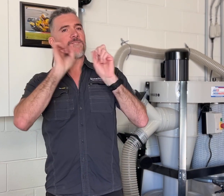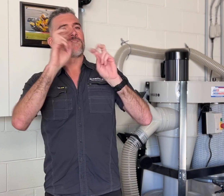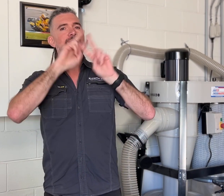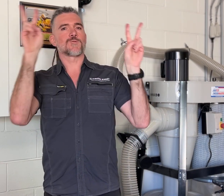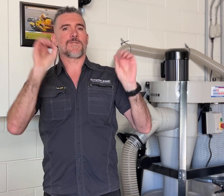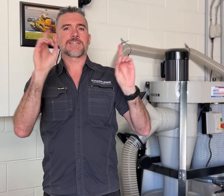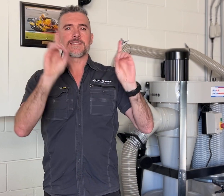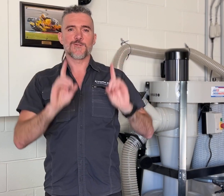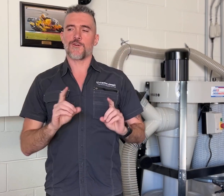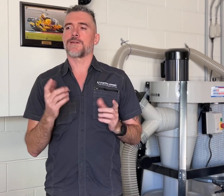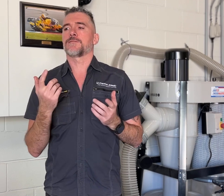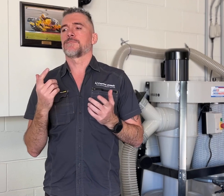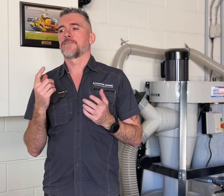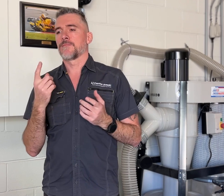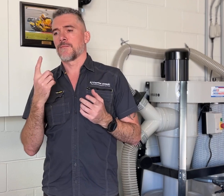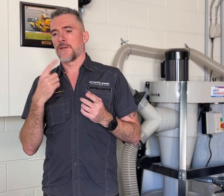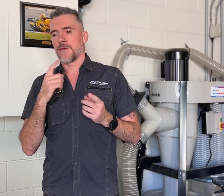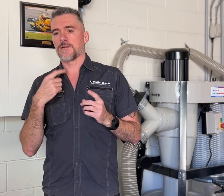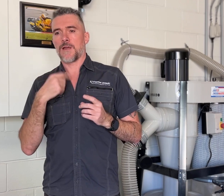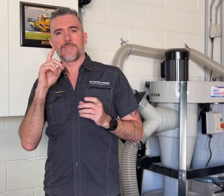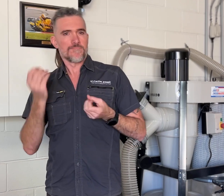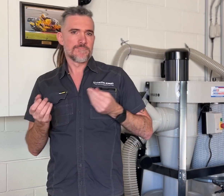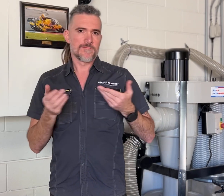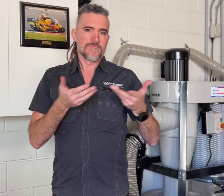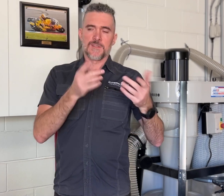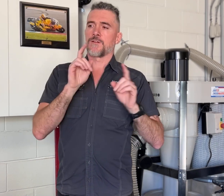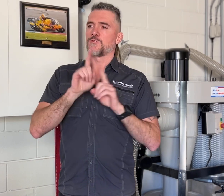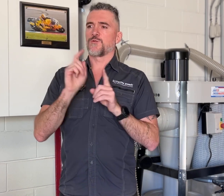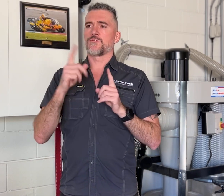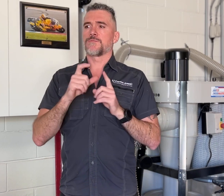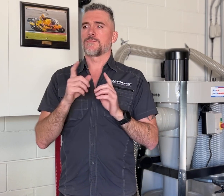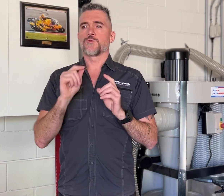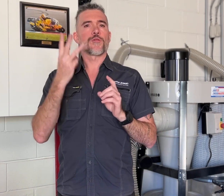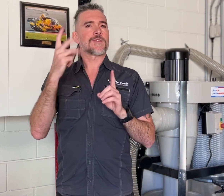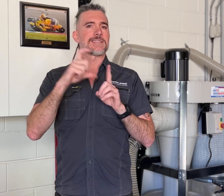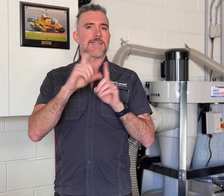making sure that I’m understanding what the vision is. We do draw things.